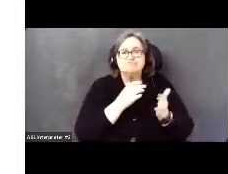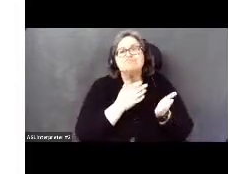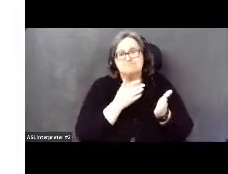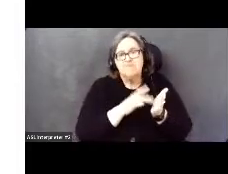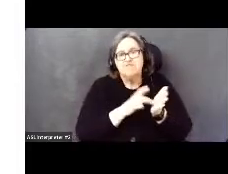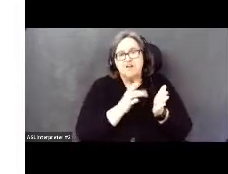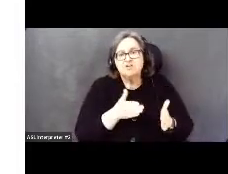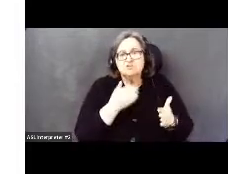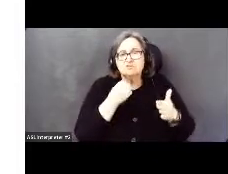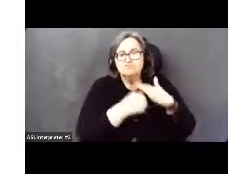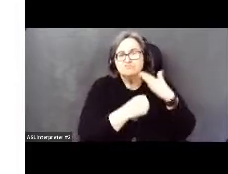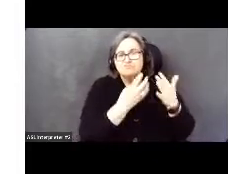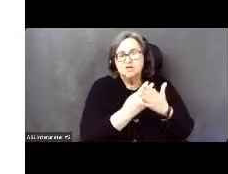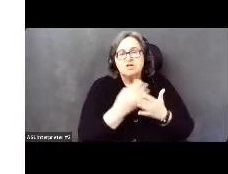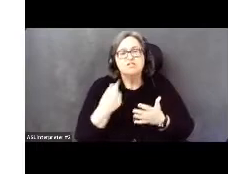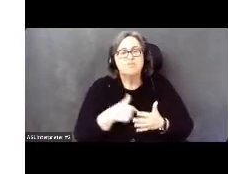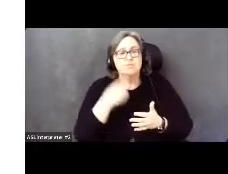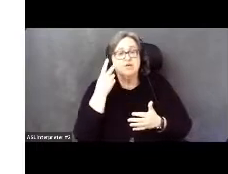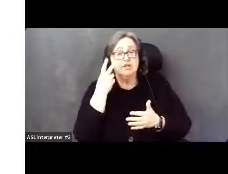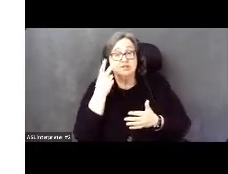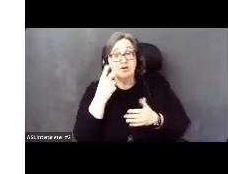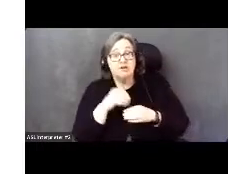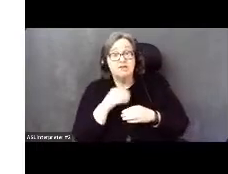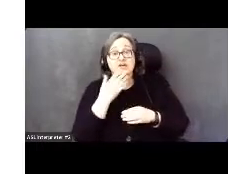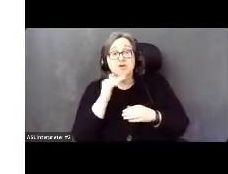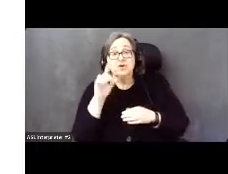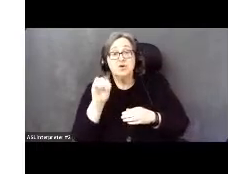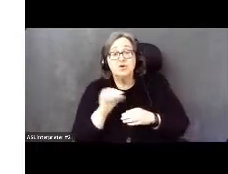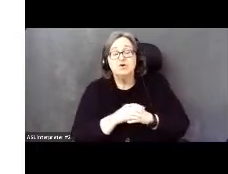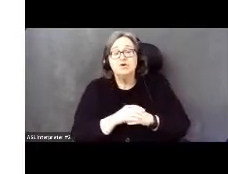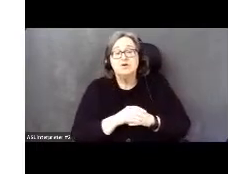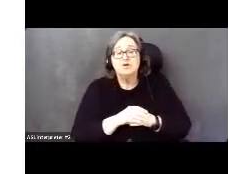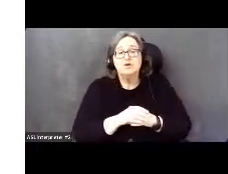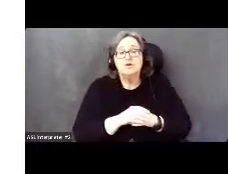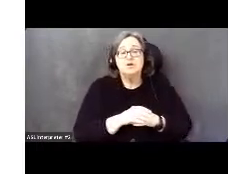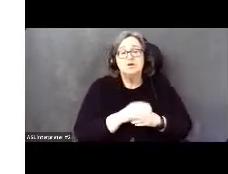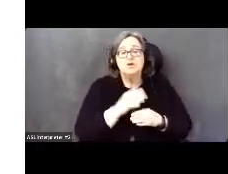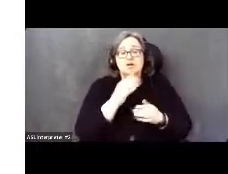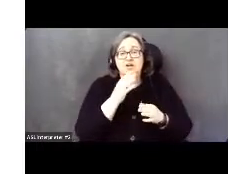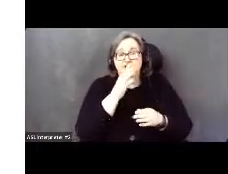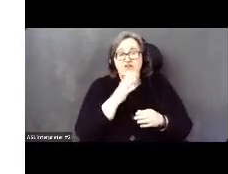Something shocking that we saw in Colorado was short female probation screen pilot that